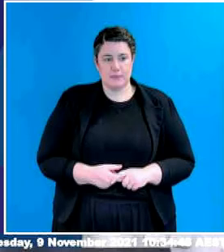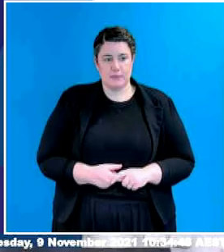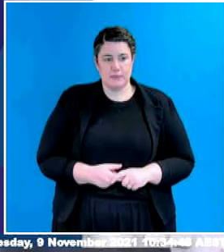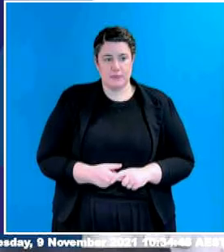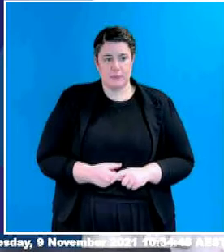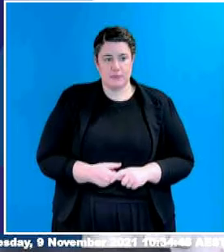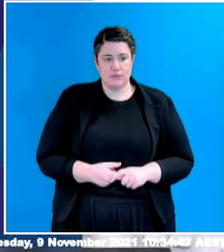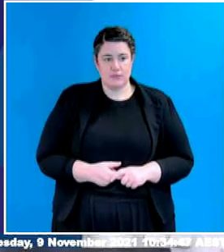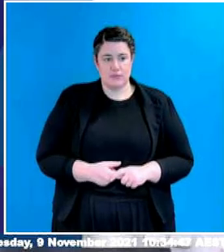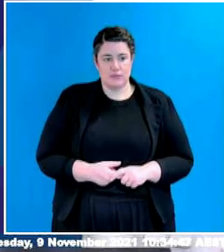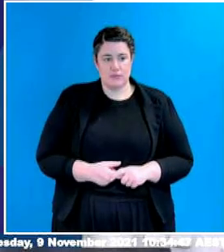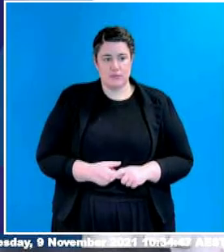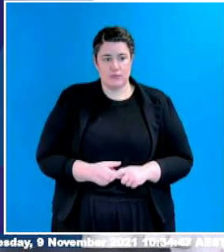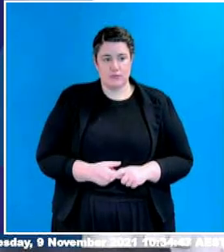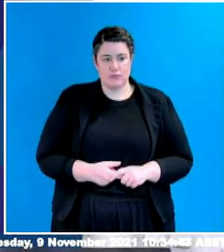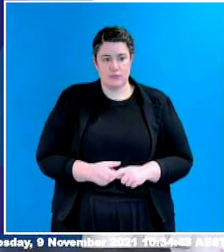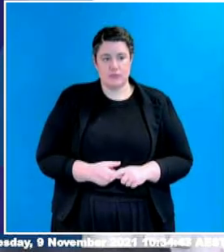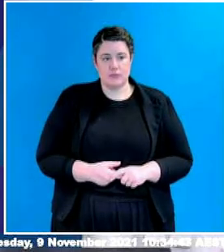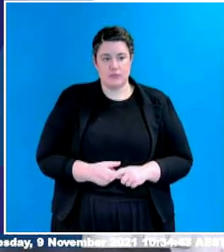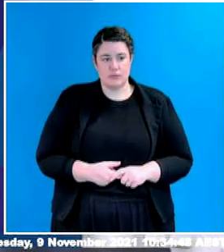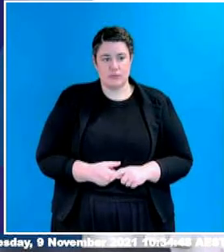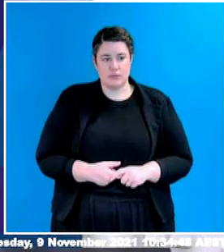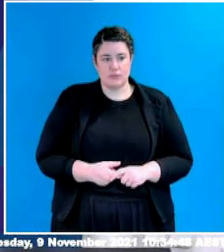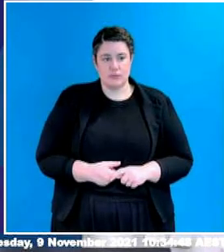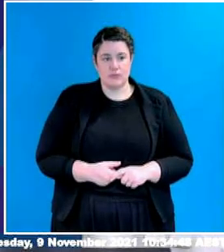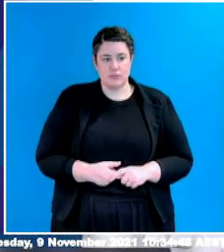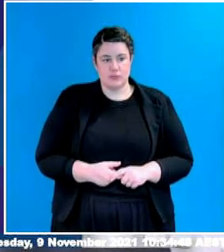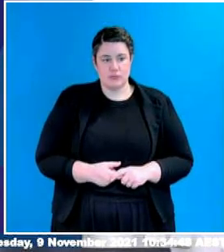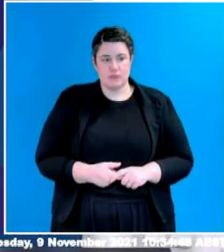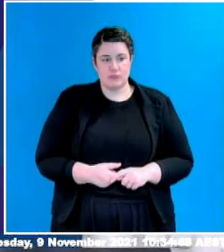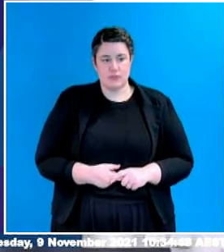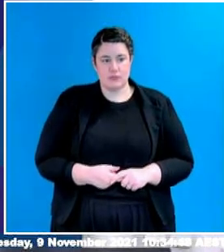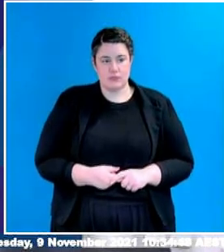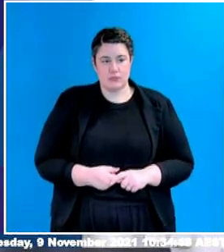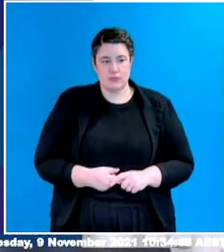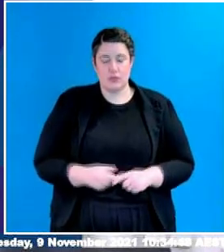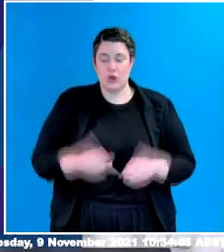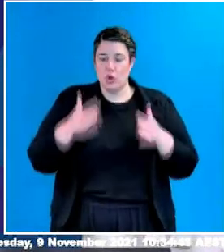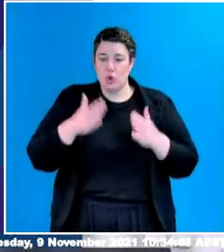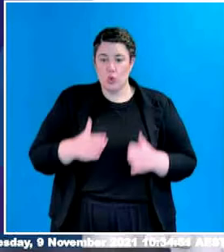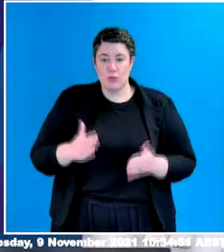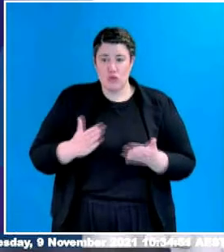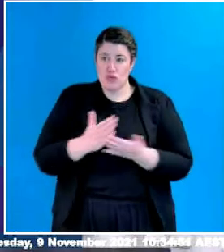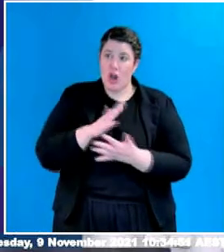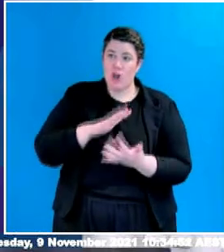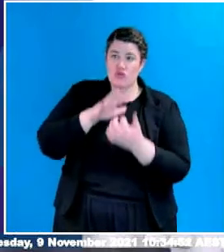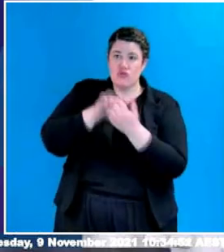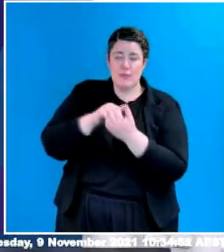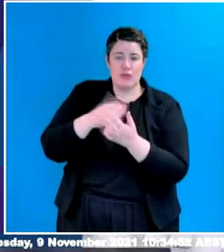very little references to disability in previous human rights treaties, do you